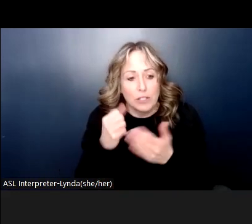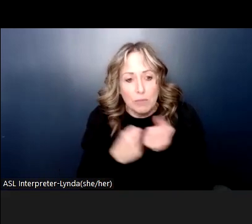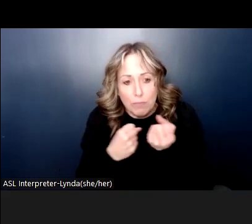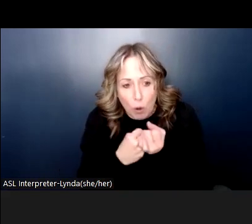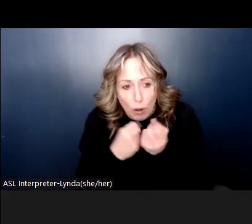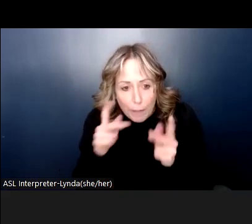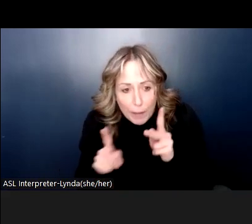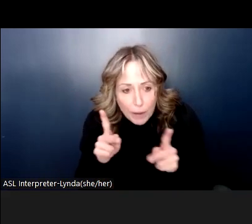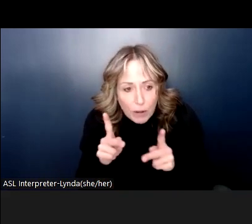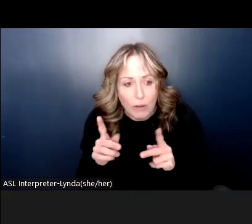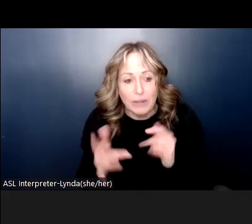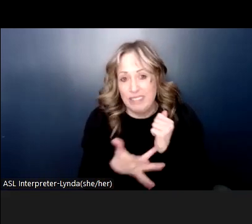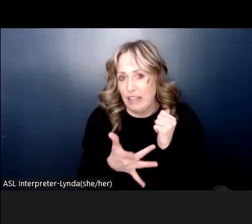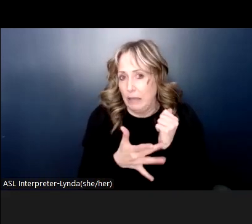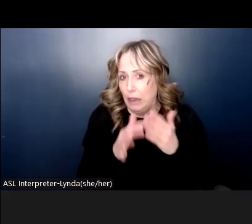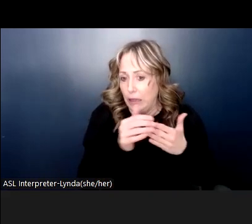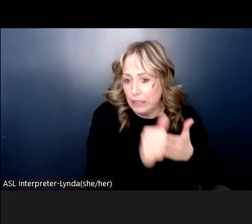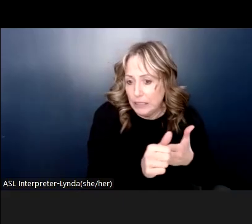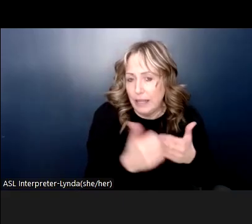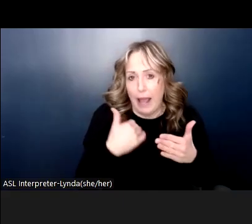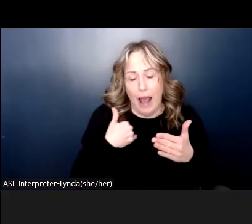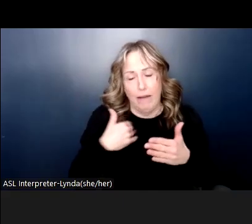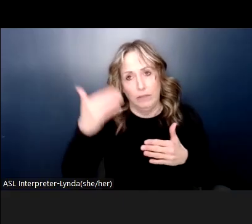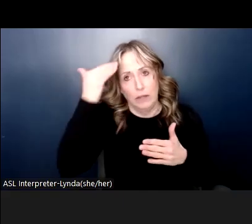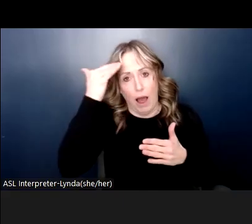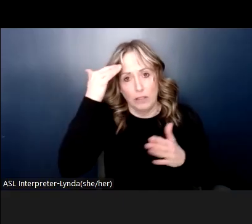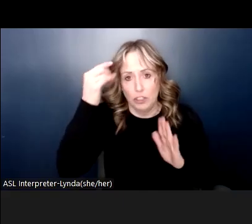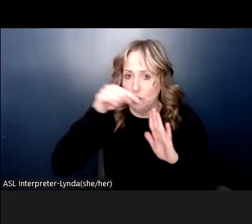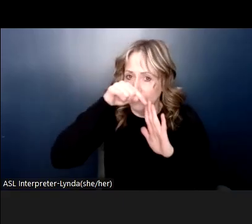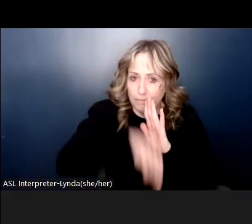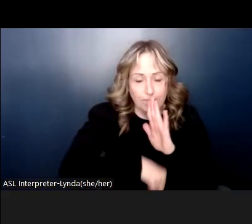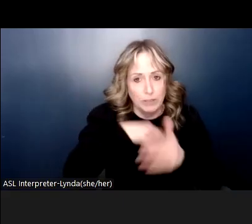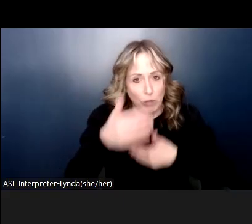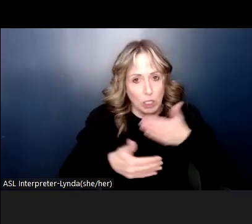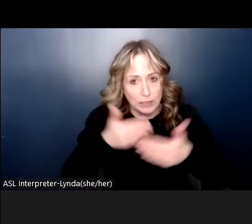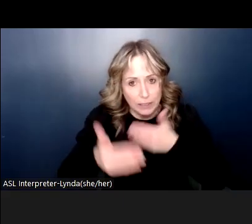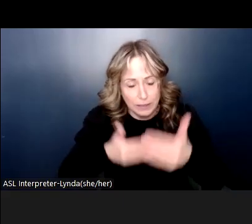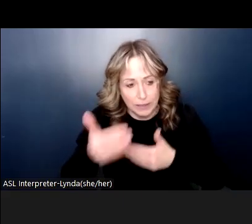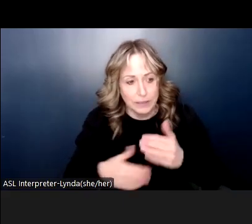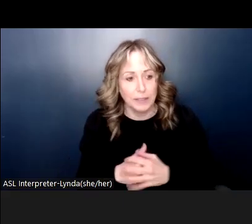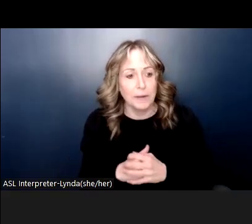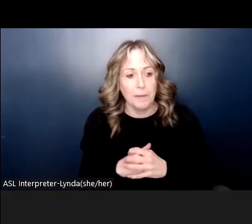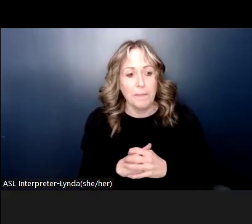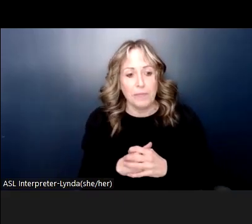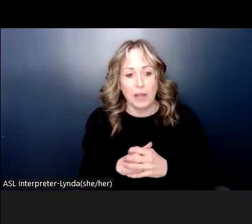They are folks that have deep knowledge of the processes as well as the system